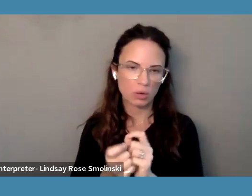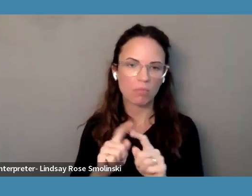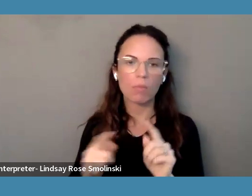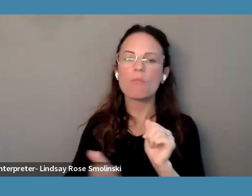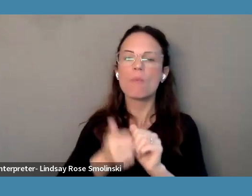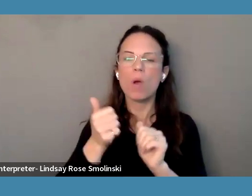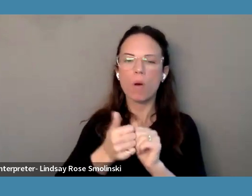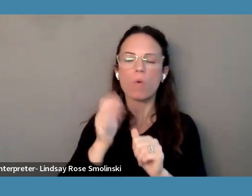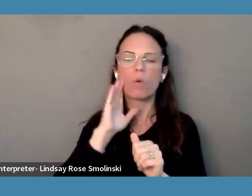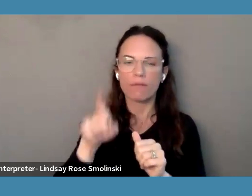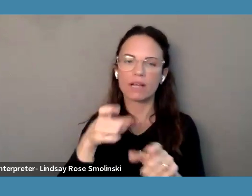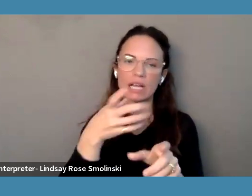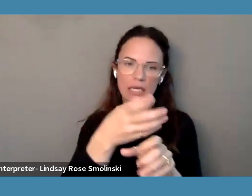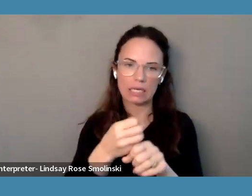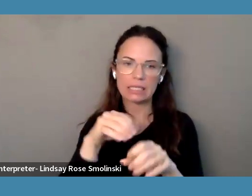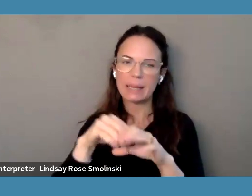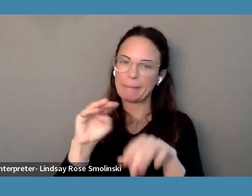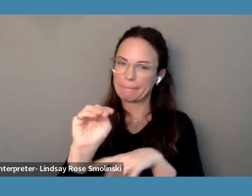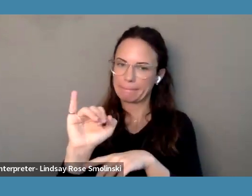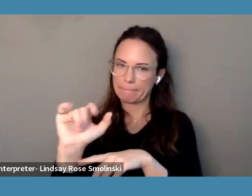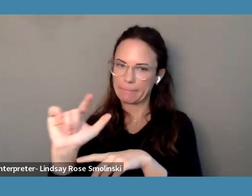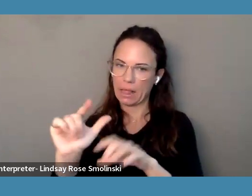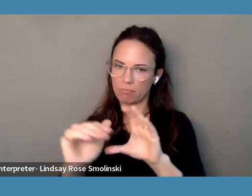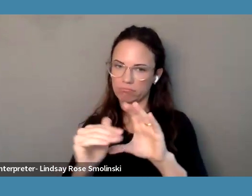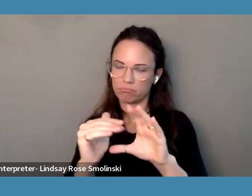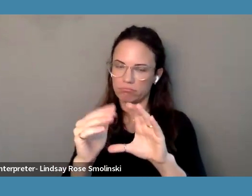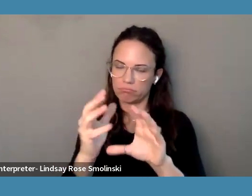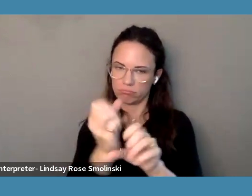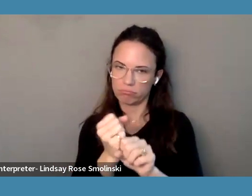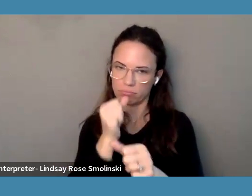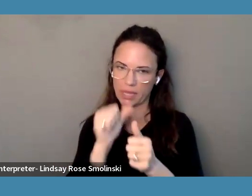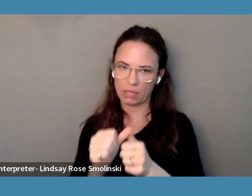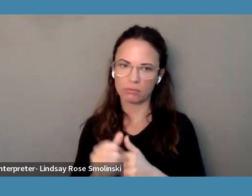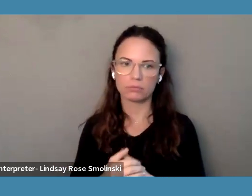you'll have to receive that in the mail. The new schedule.